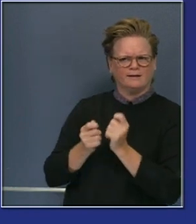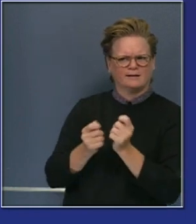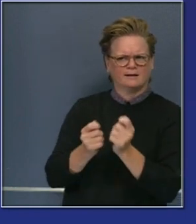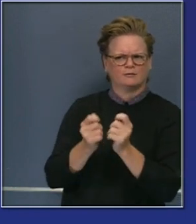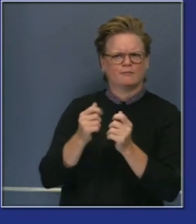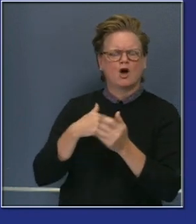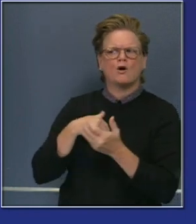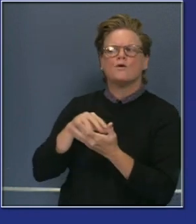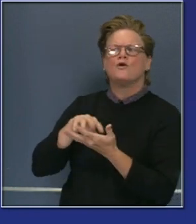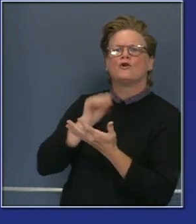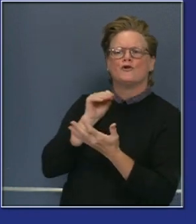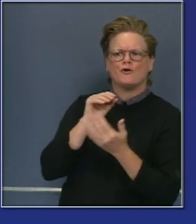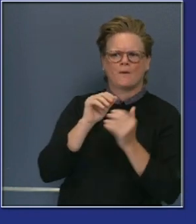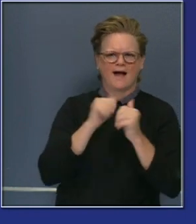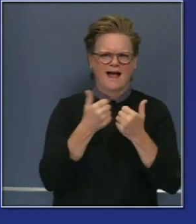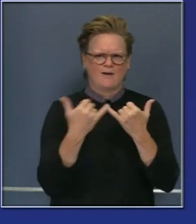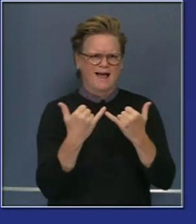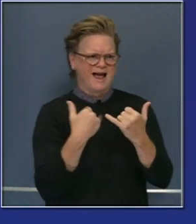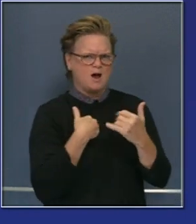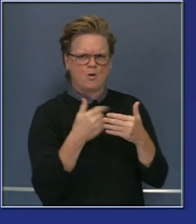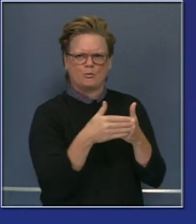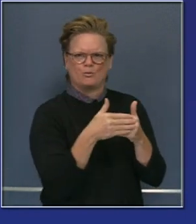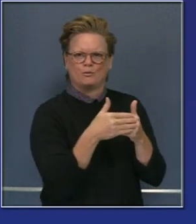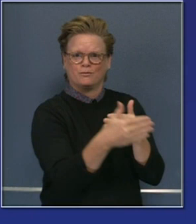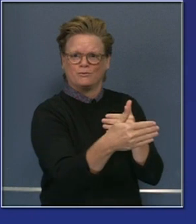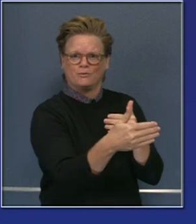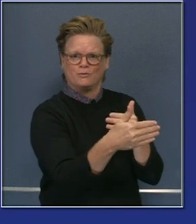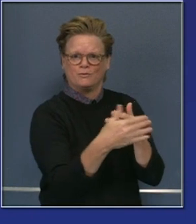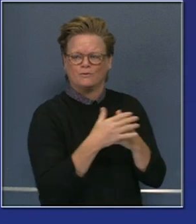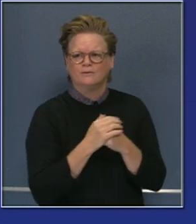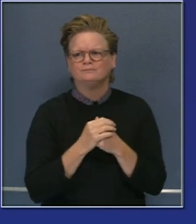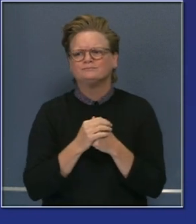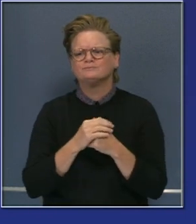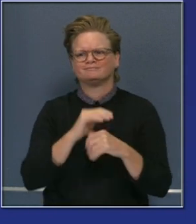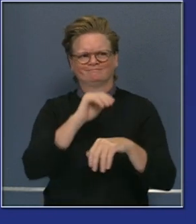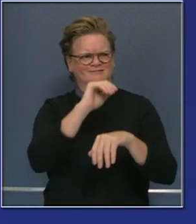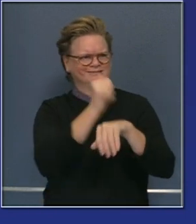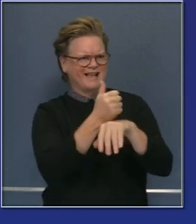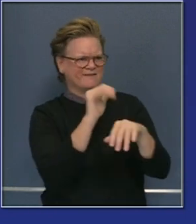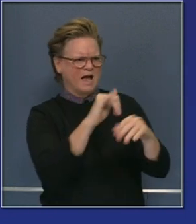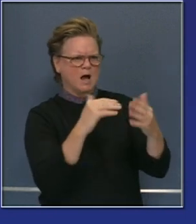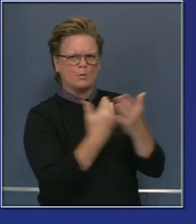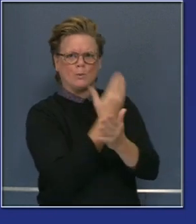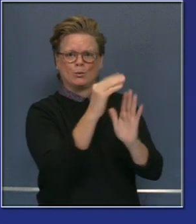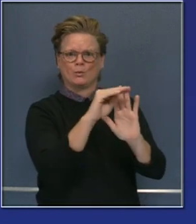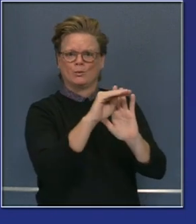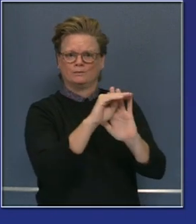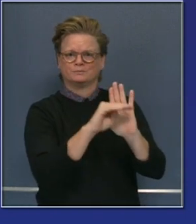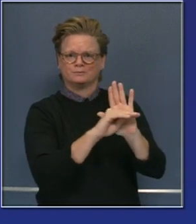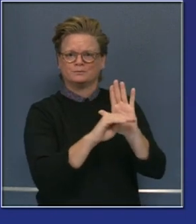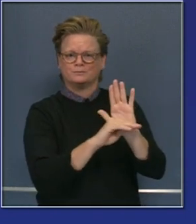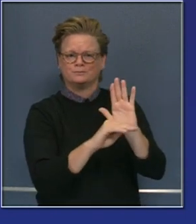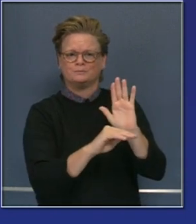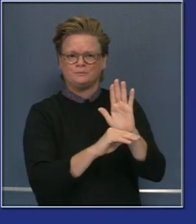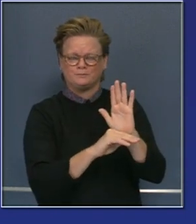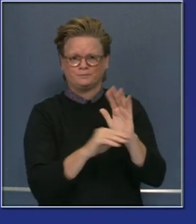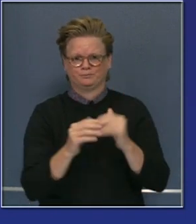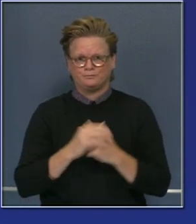AND PULLING IN OUR OWN EXPERIENCE AND OTHERS EXPERIENCES AND LESSONS LEARNEDD IN OTHER STATES AND ACROSS THE COUNTRY, THESE ARE THE